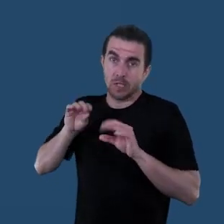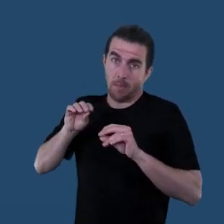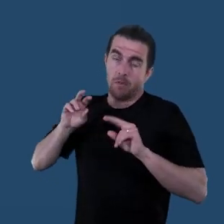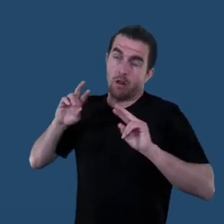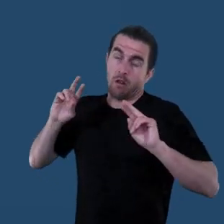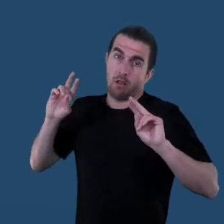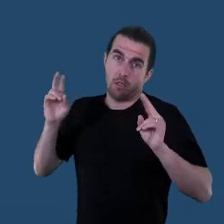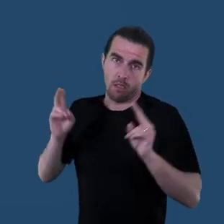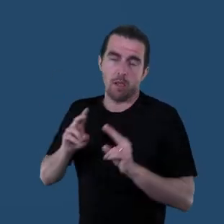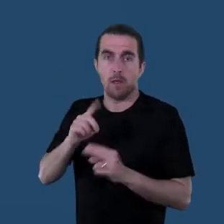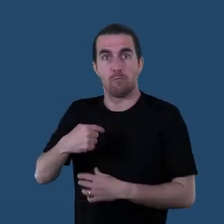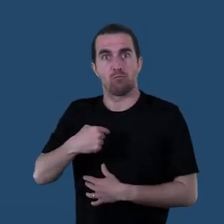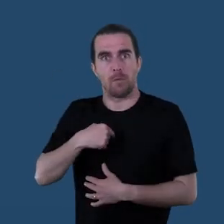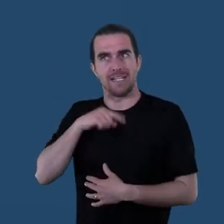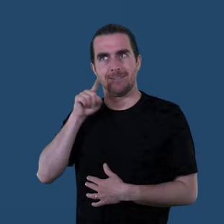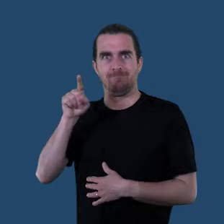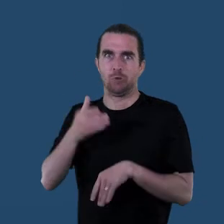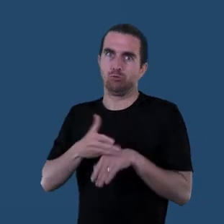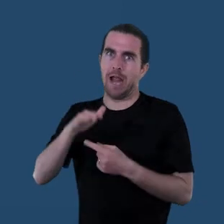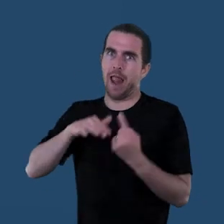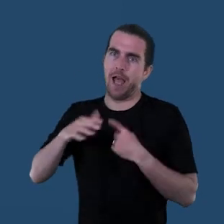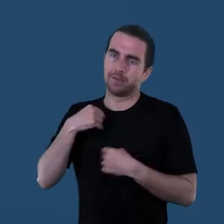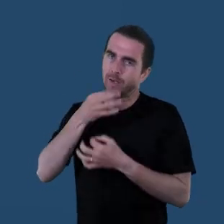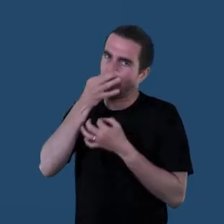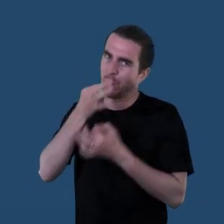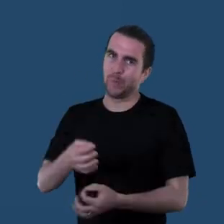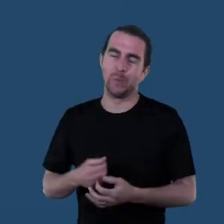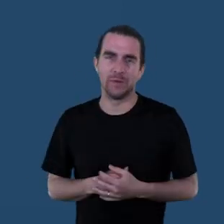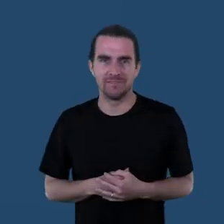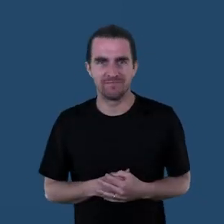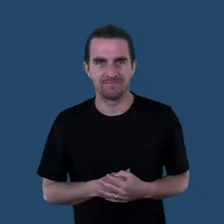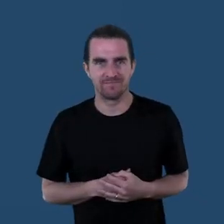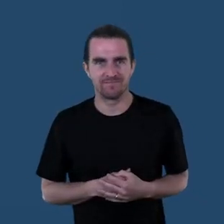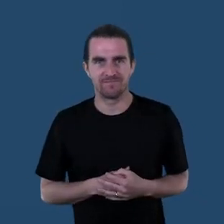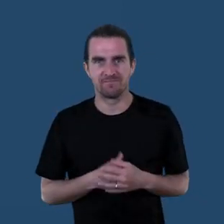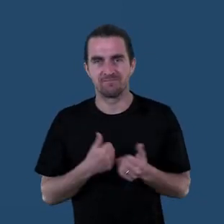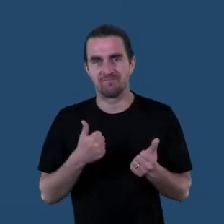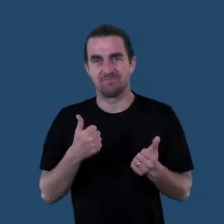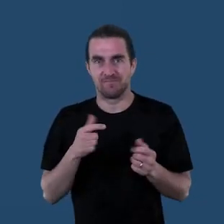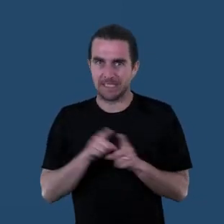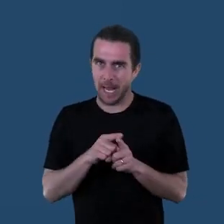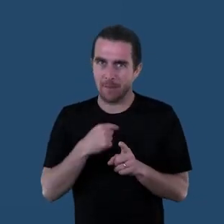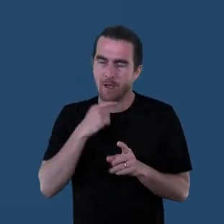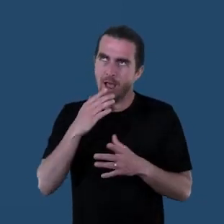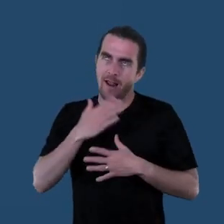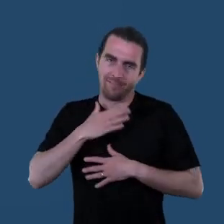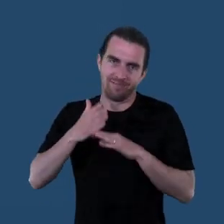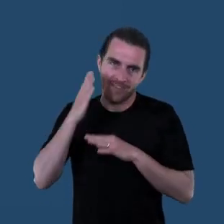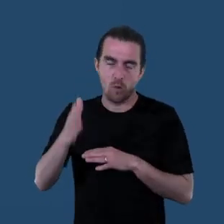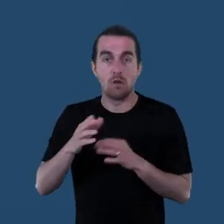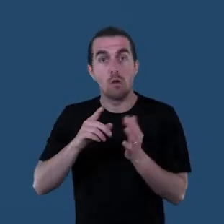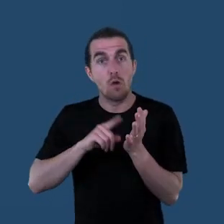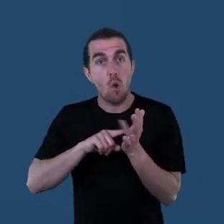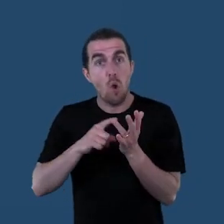Greenland for me will be the go-to. Great choice, I think. I'd love to go there as well. And Lorraine, what about yourself?